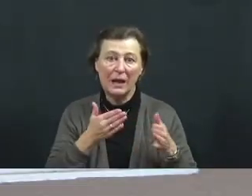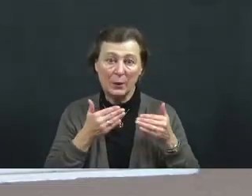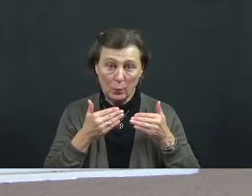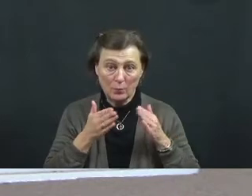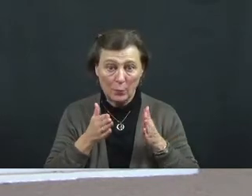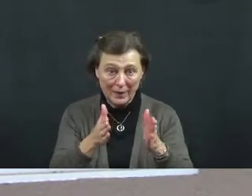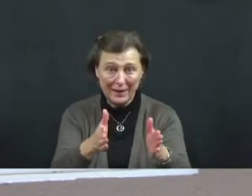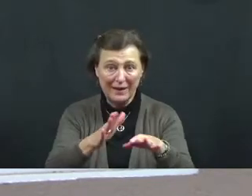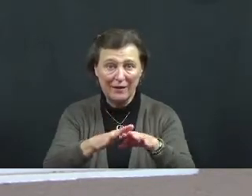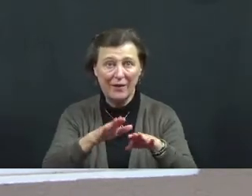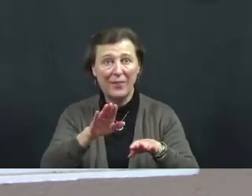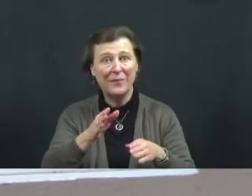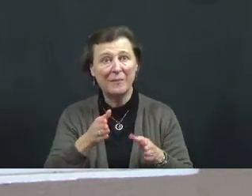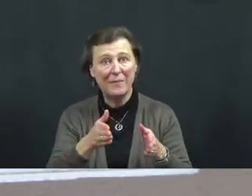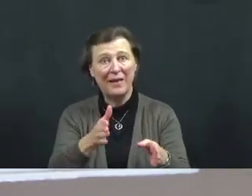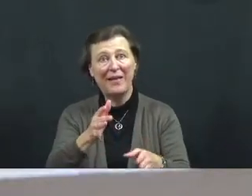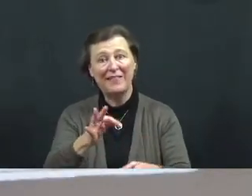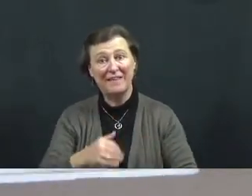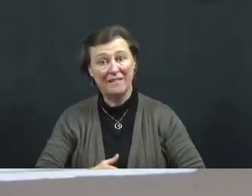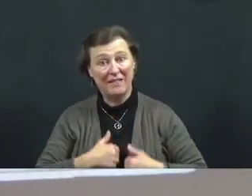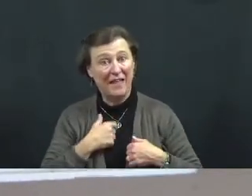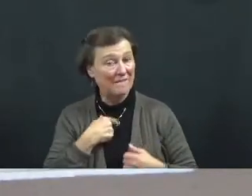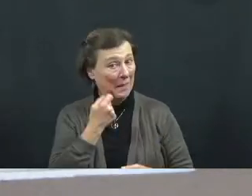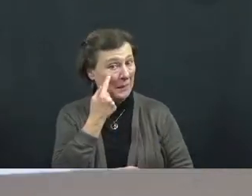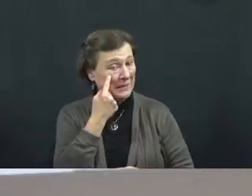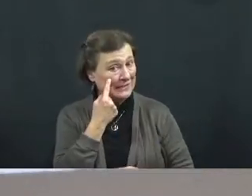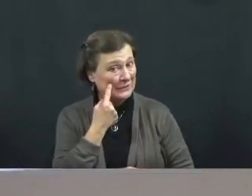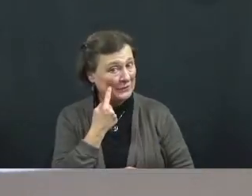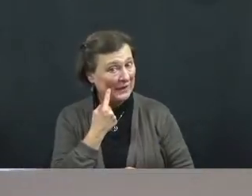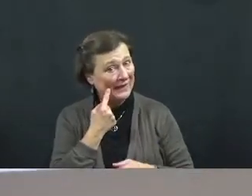And, if I tear up just know those are tears of gratitude.